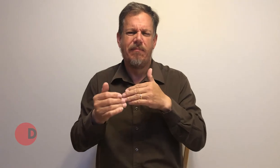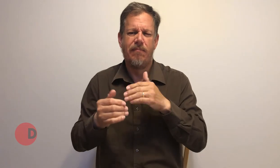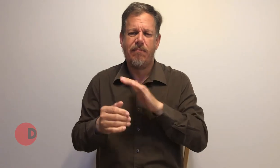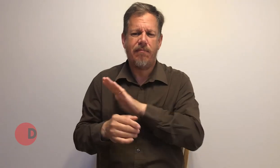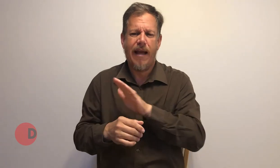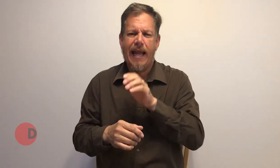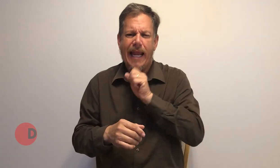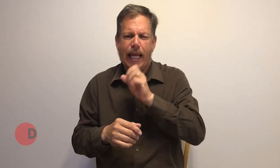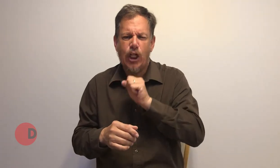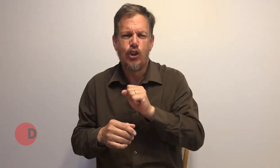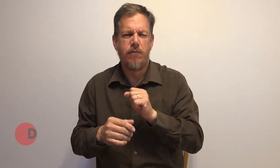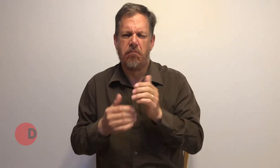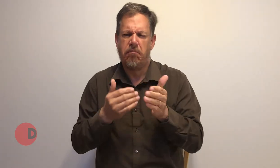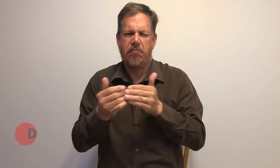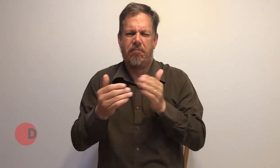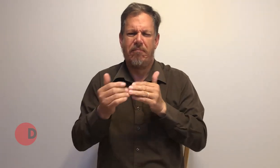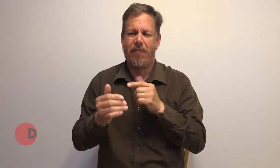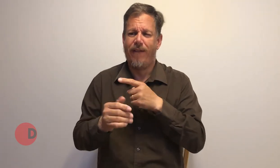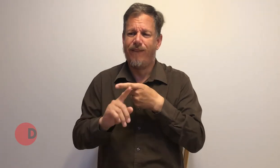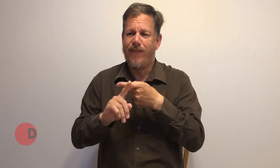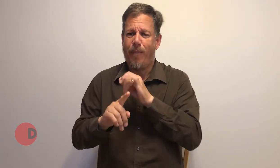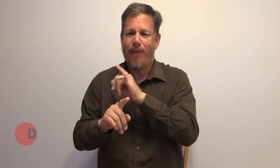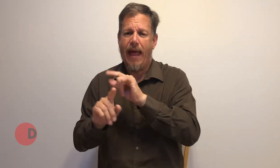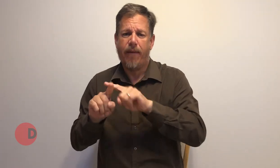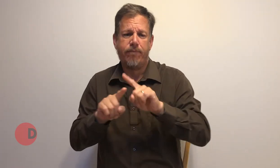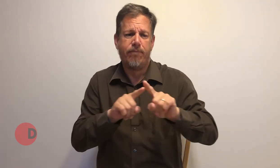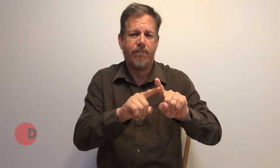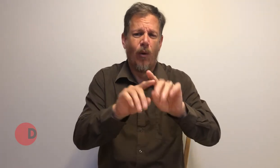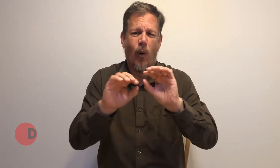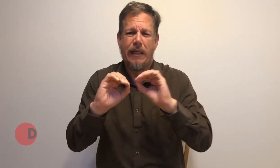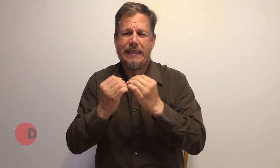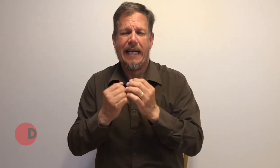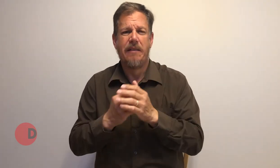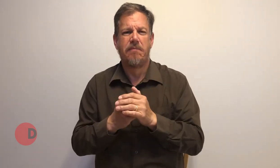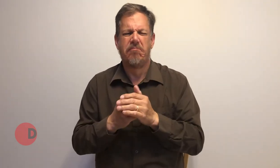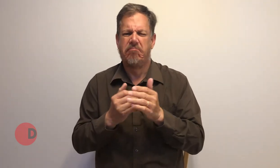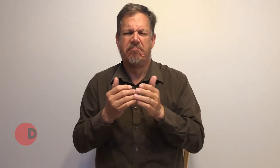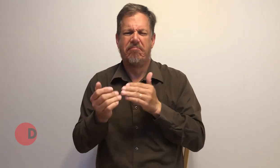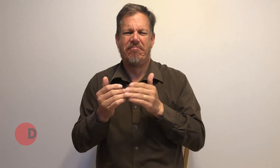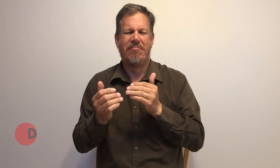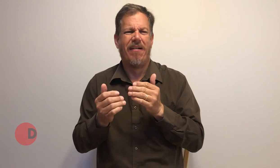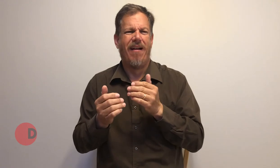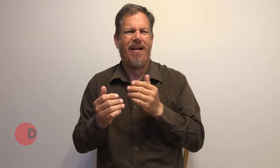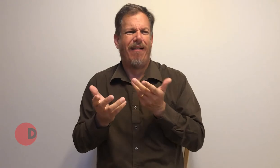regardless of their age, different organizations, skills,